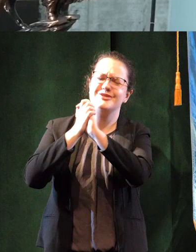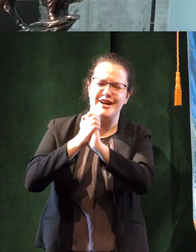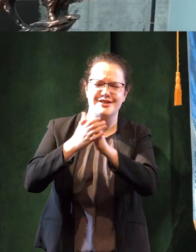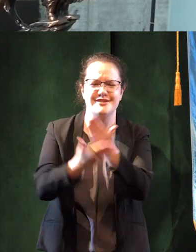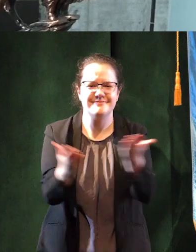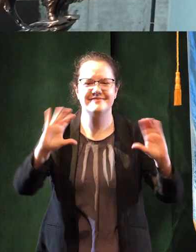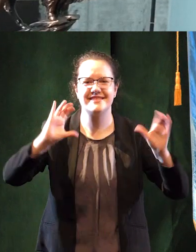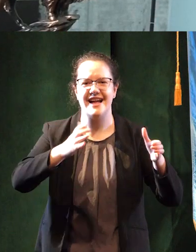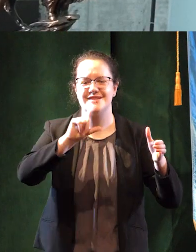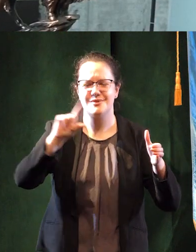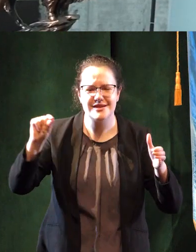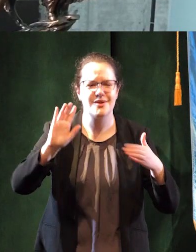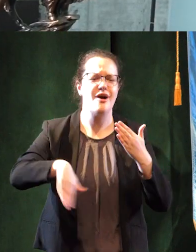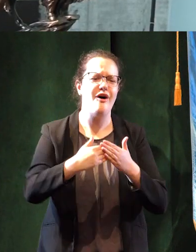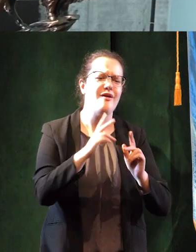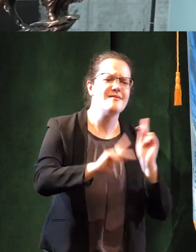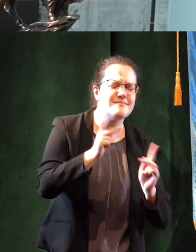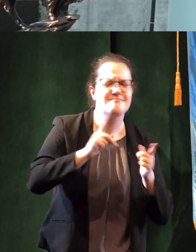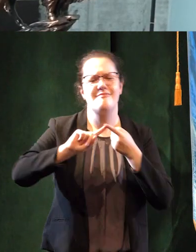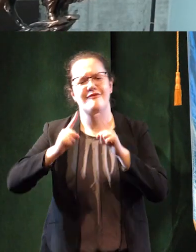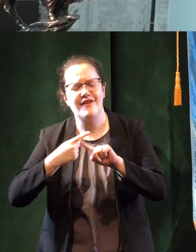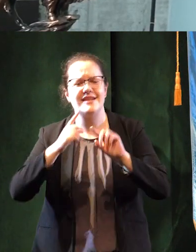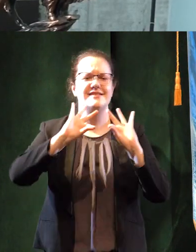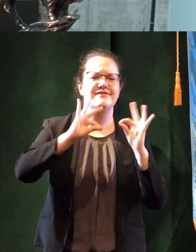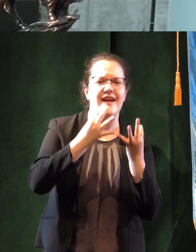to all the people your family your friends your professors who helped you